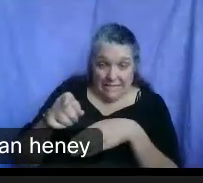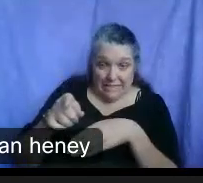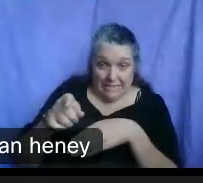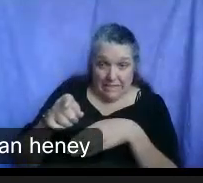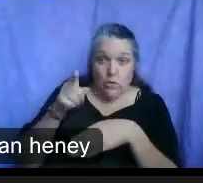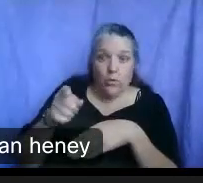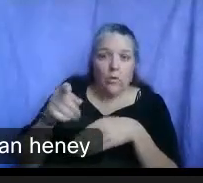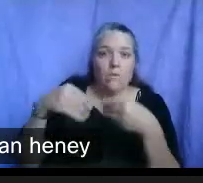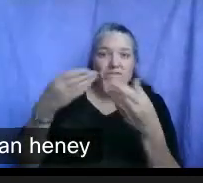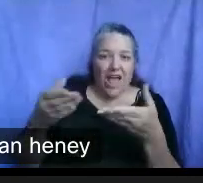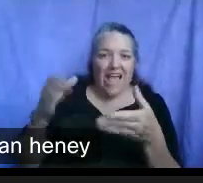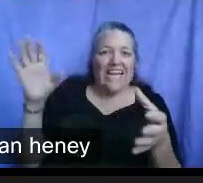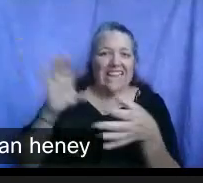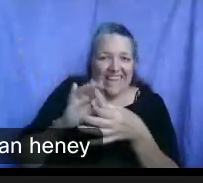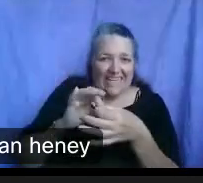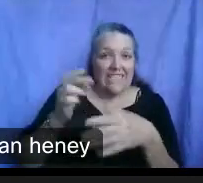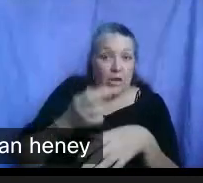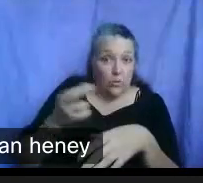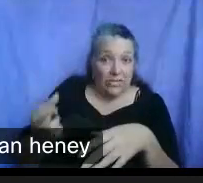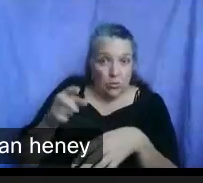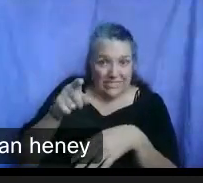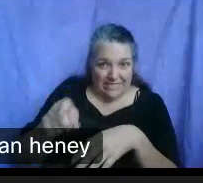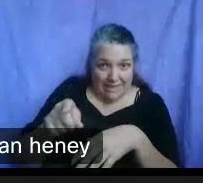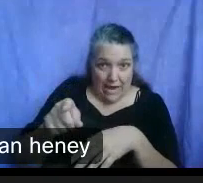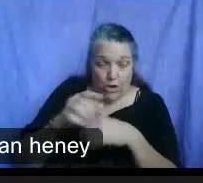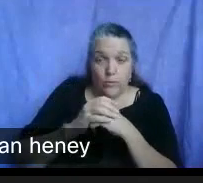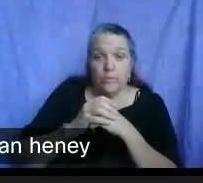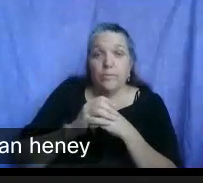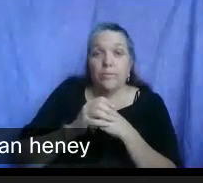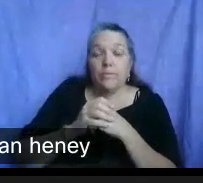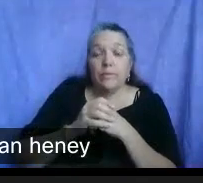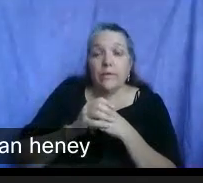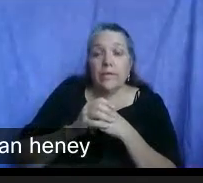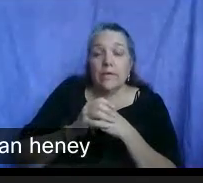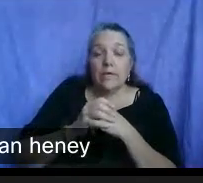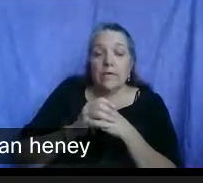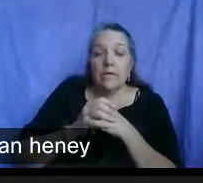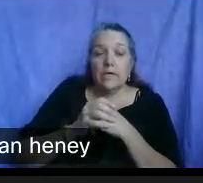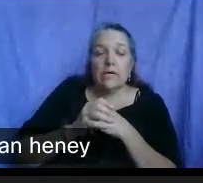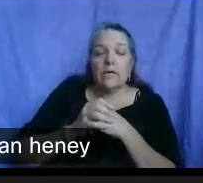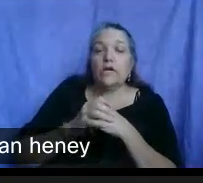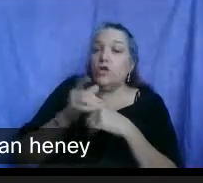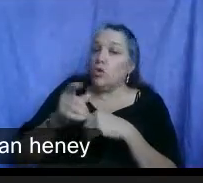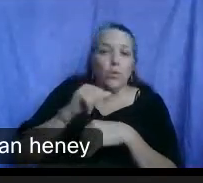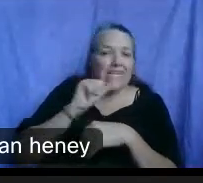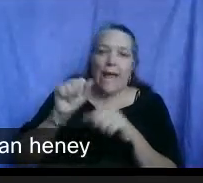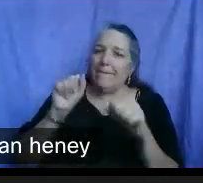links and other resources. Keep in mind, you won't be able to respond to the chat. Chat is just for